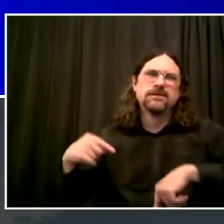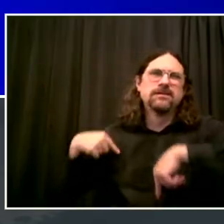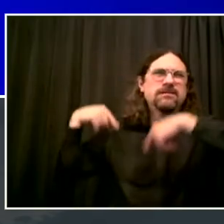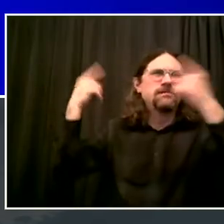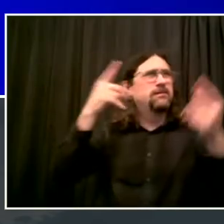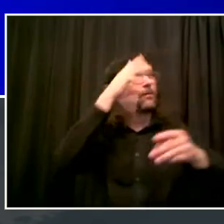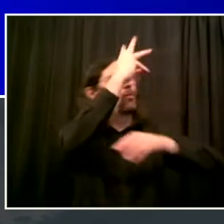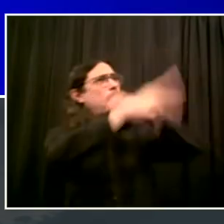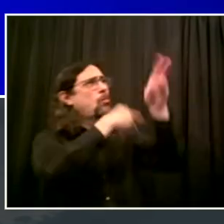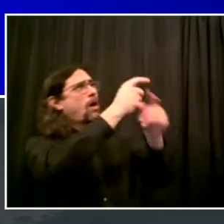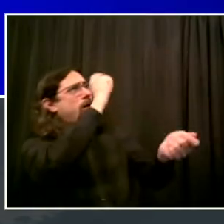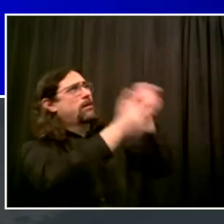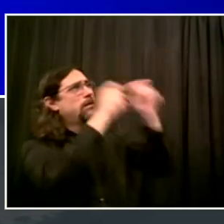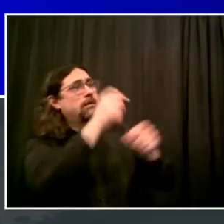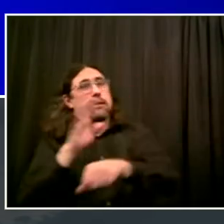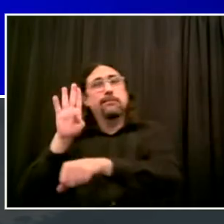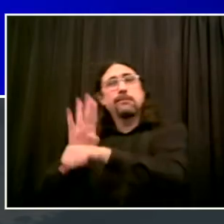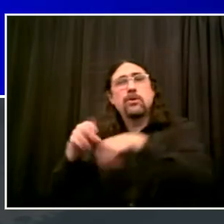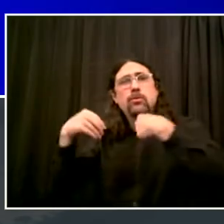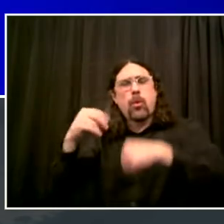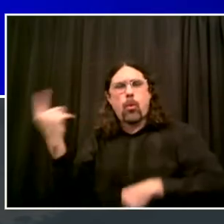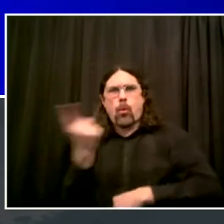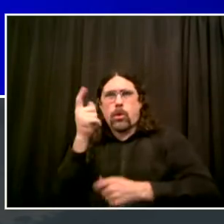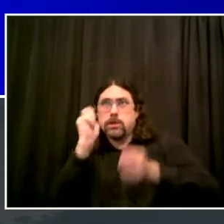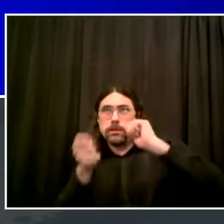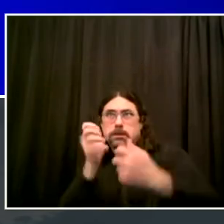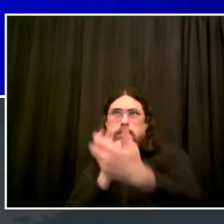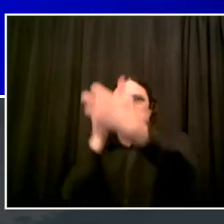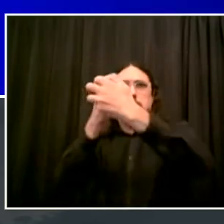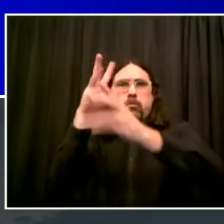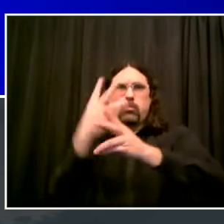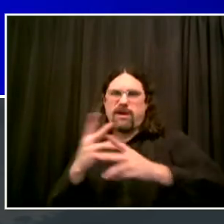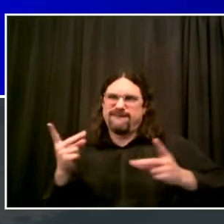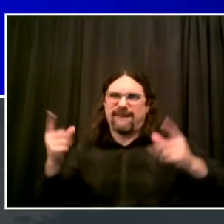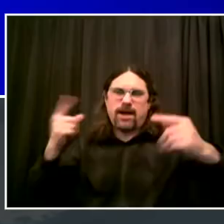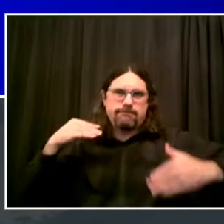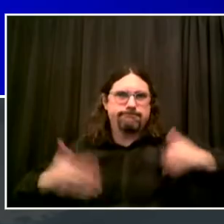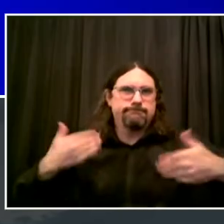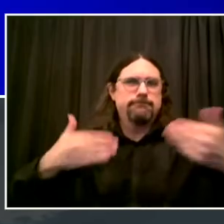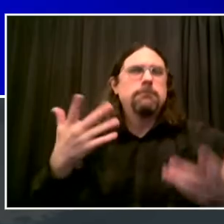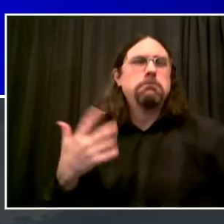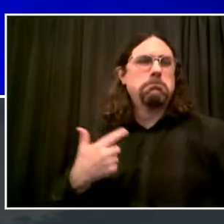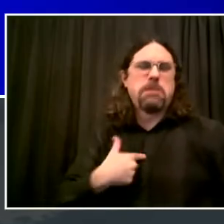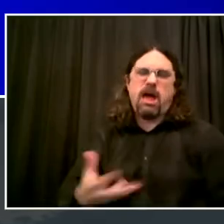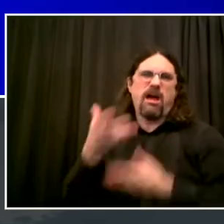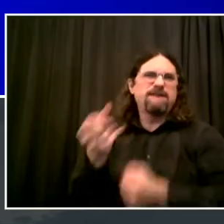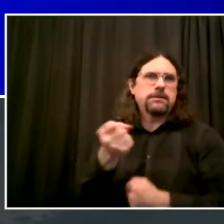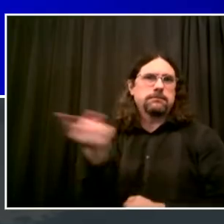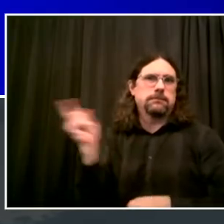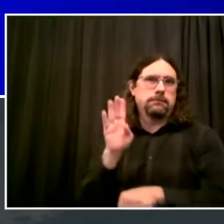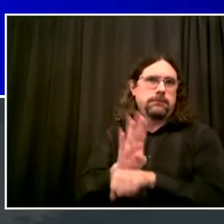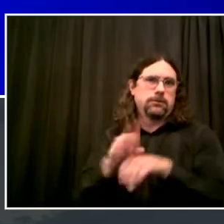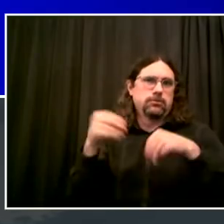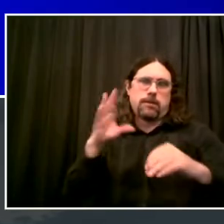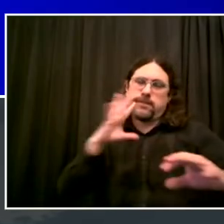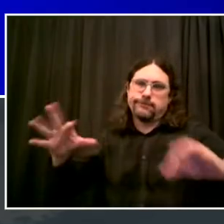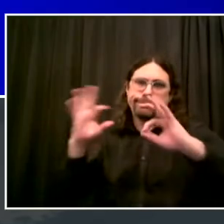MOVE WITH THE TIMES AND THE CONDITIONS. SMALL BUSINESSES KNOW THAT MORE